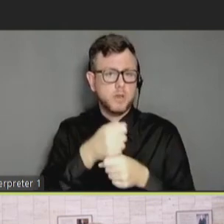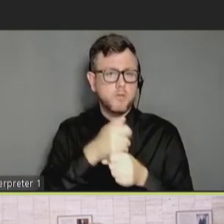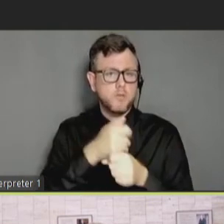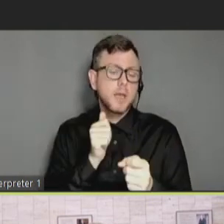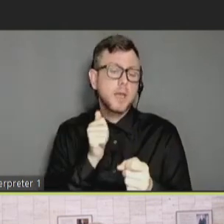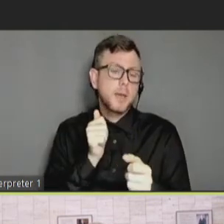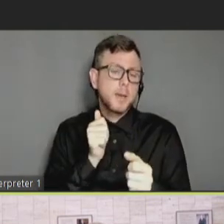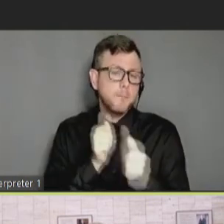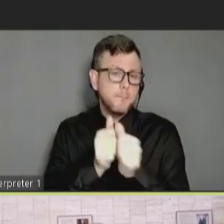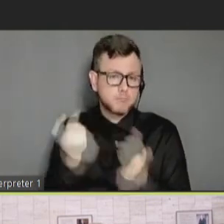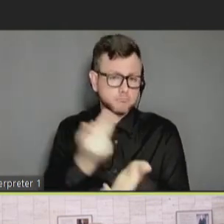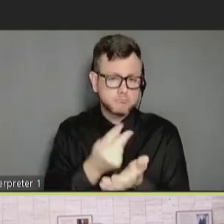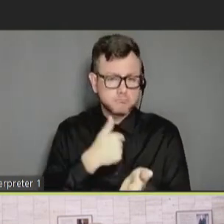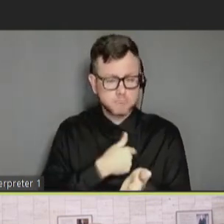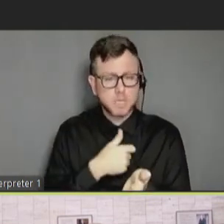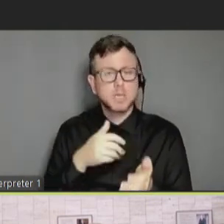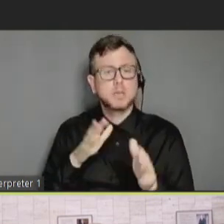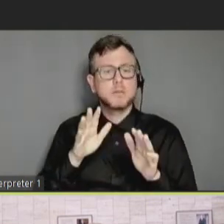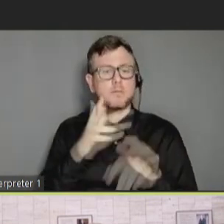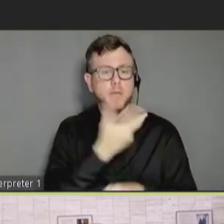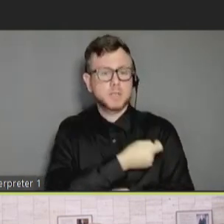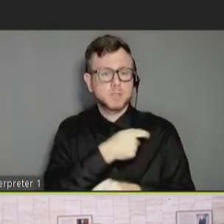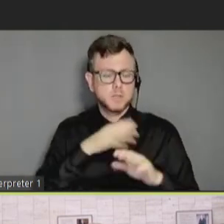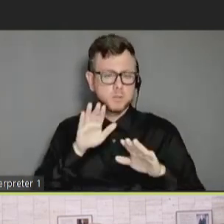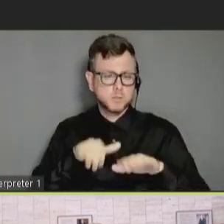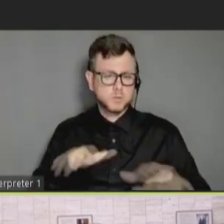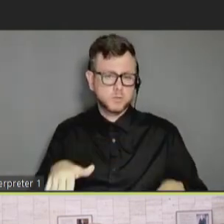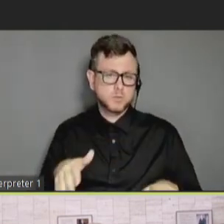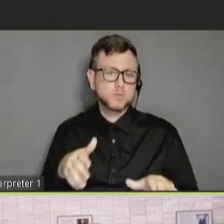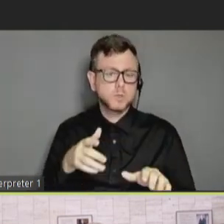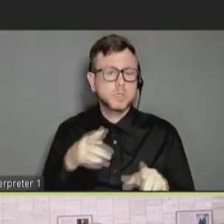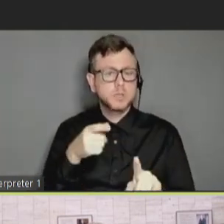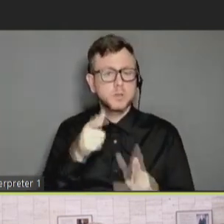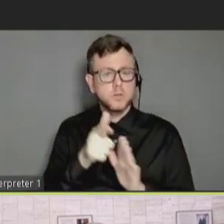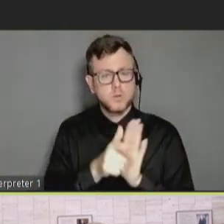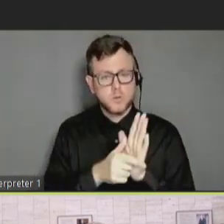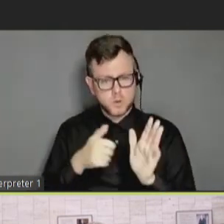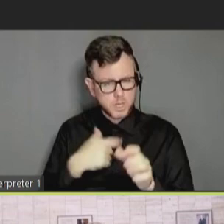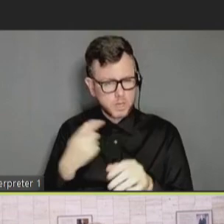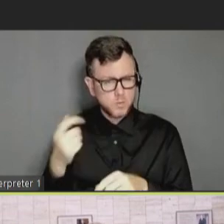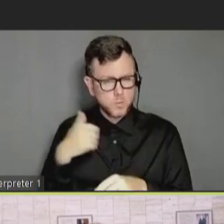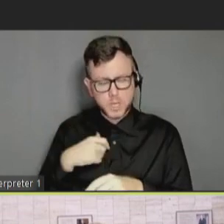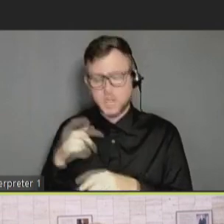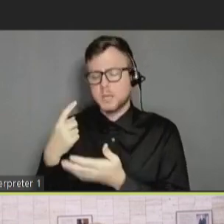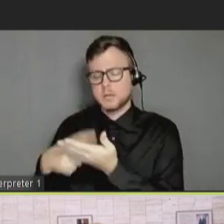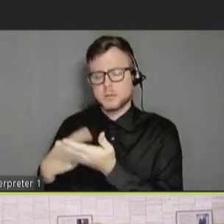Vaccines for Children law, and explored current issues related to vaccine law.